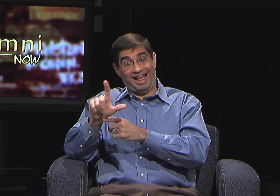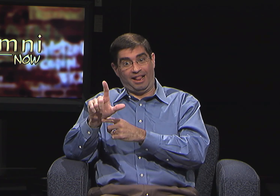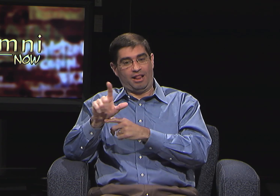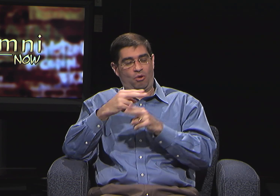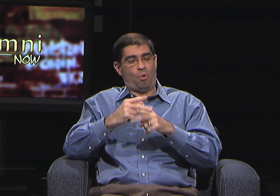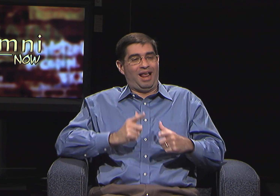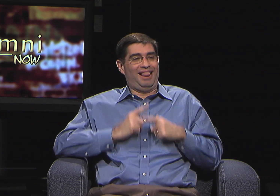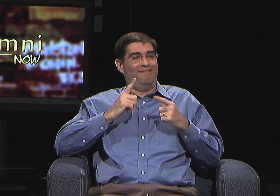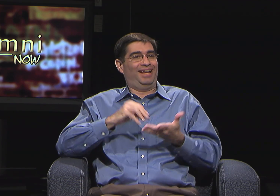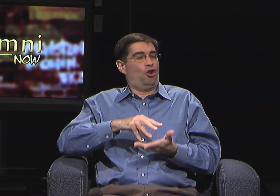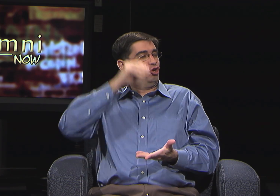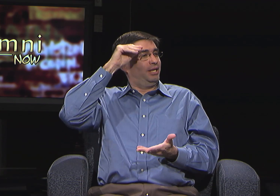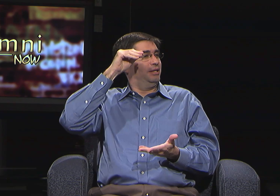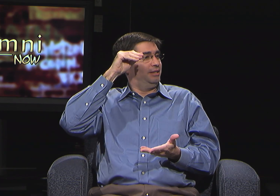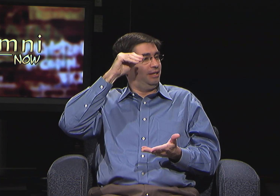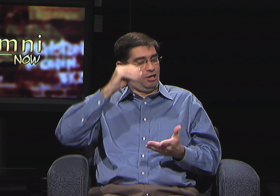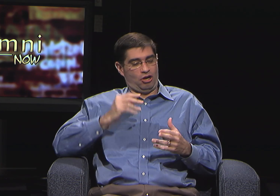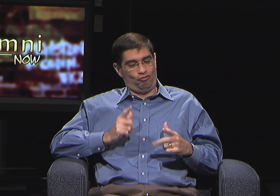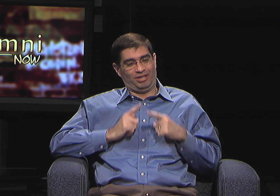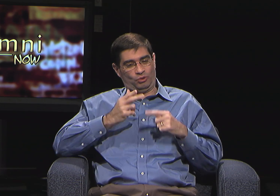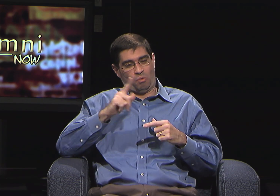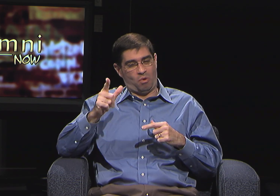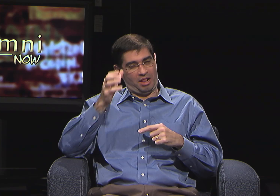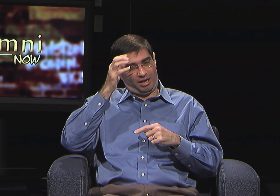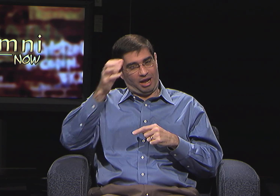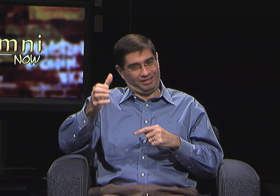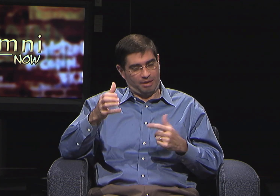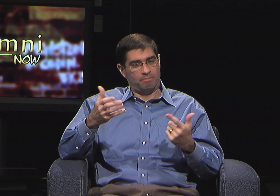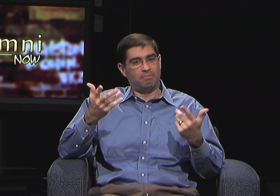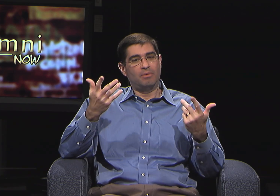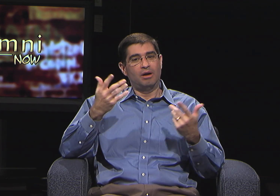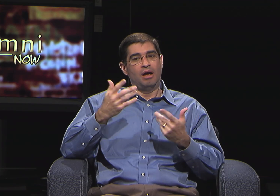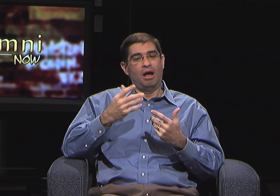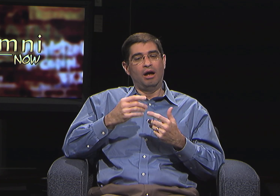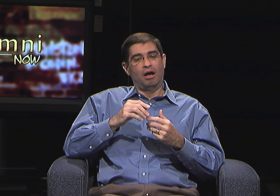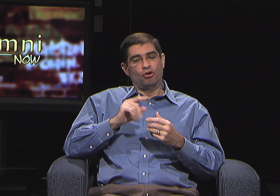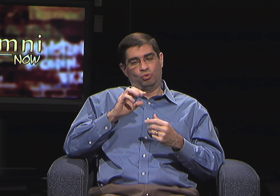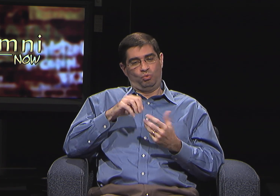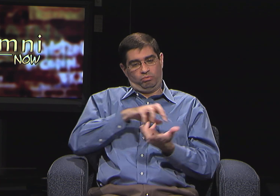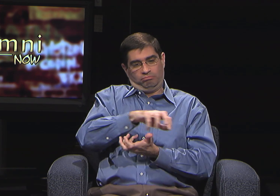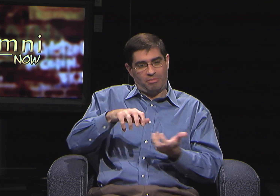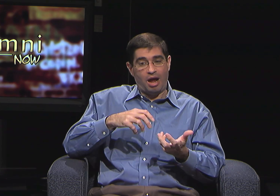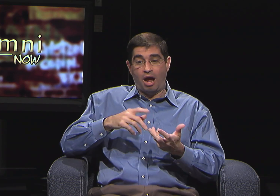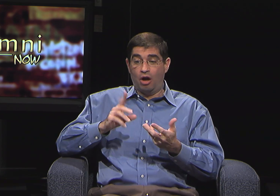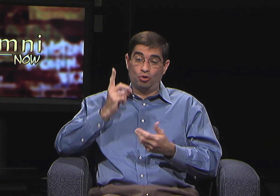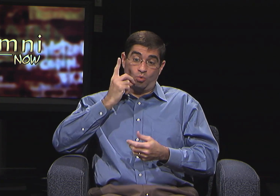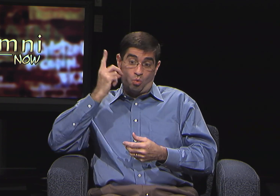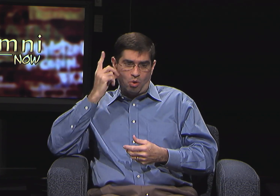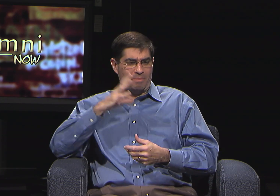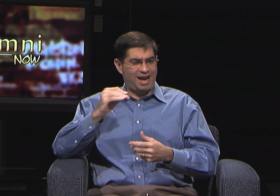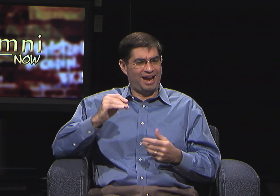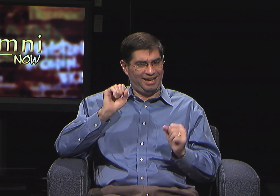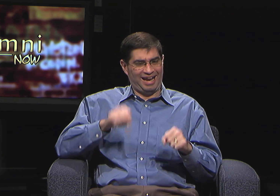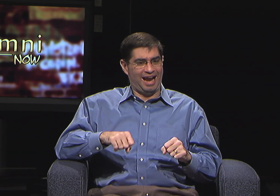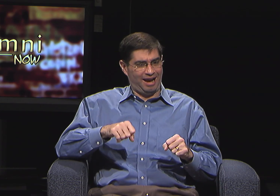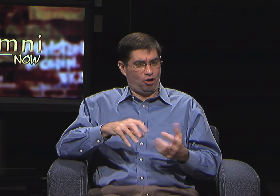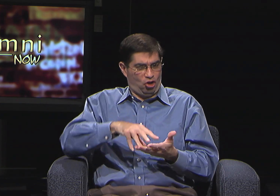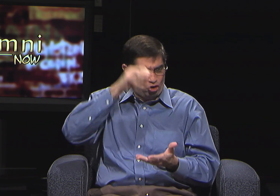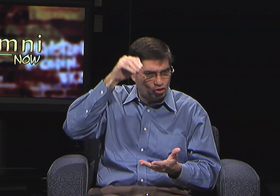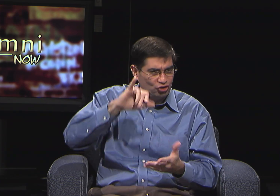"LL" in the name stands for "living and learning." And that's a new concept in dormitories where you mix residence hall space and classrooms.